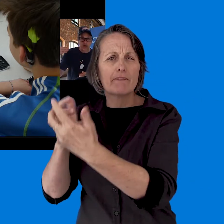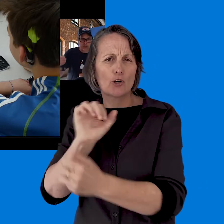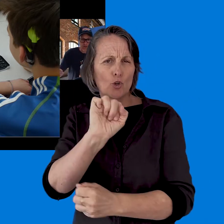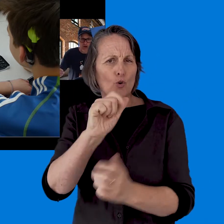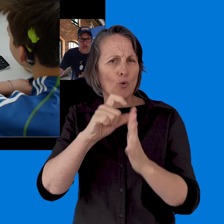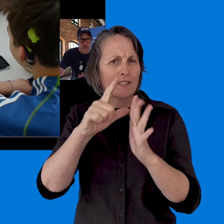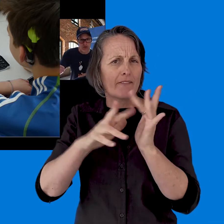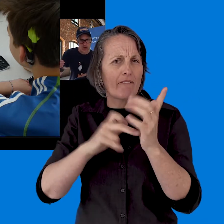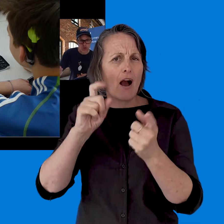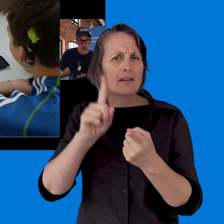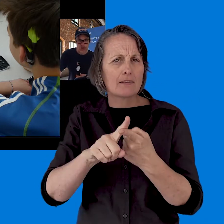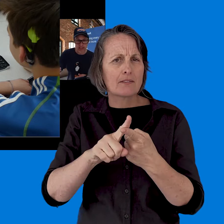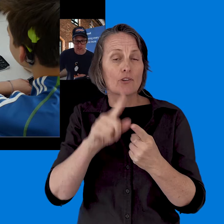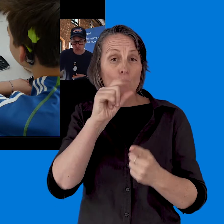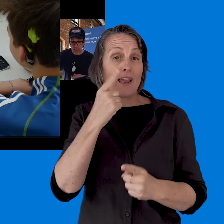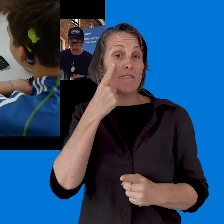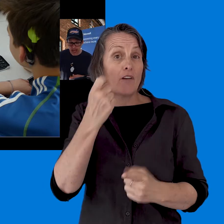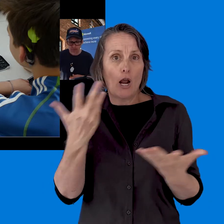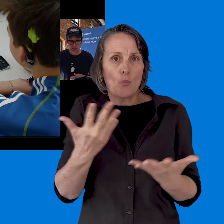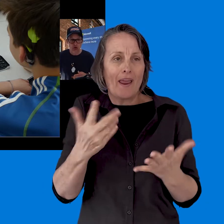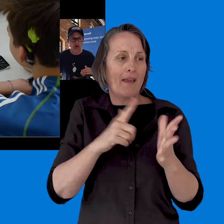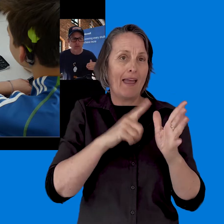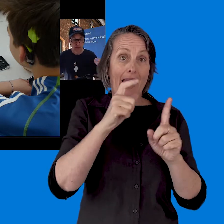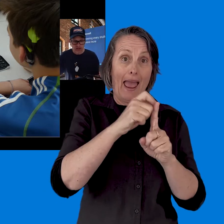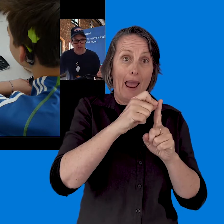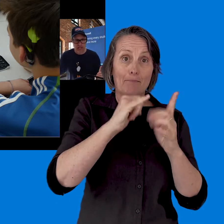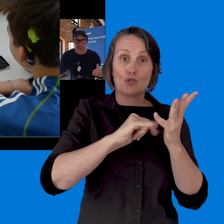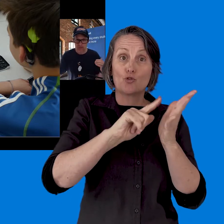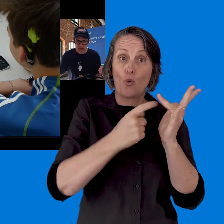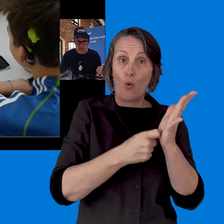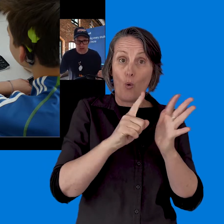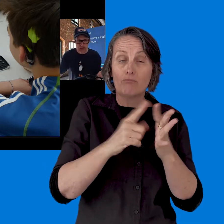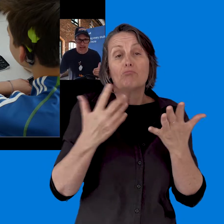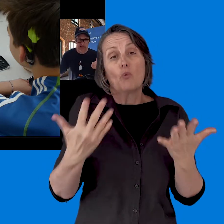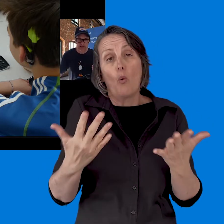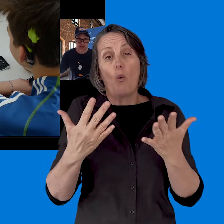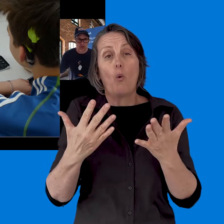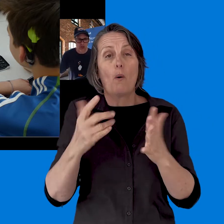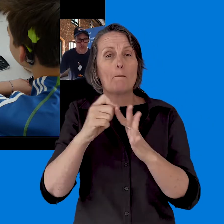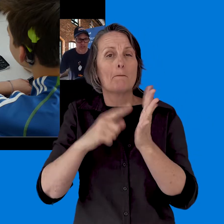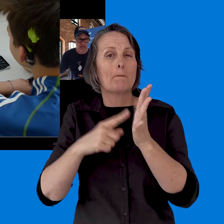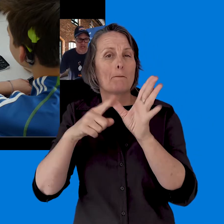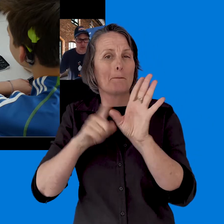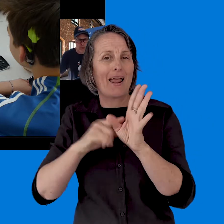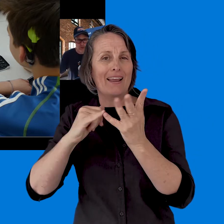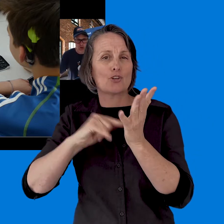And you can find those through your Google Play Store and your App Store. But nevertheless, the best way to access it through your PC or through